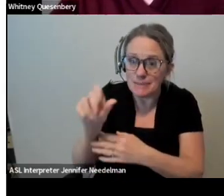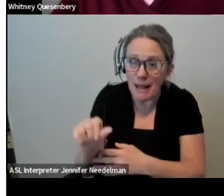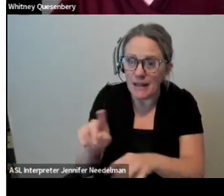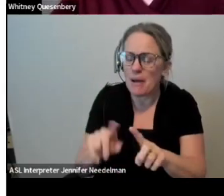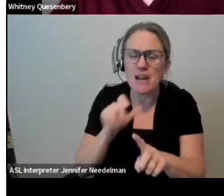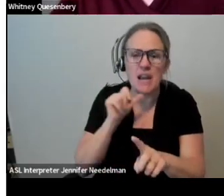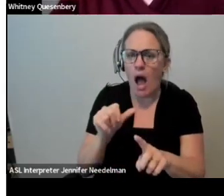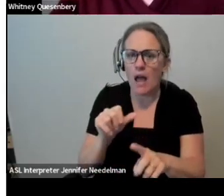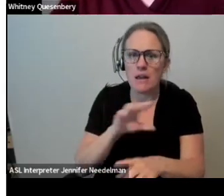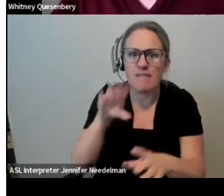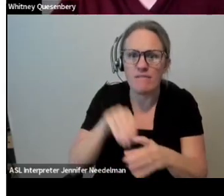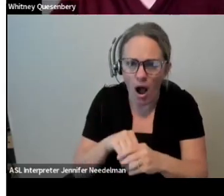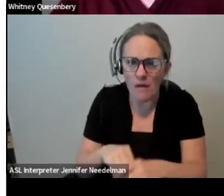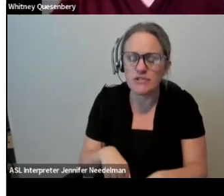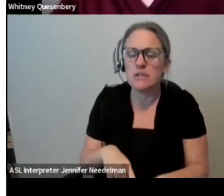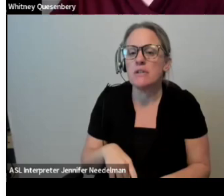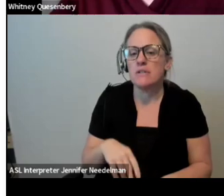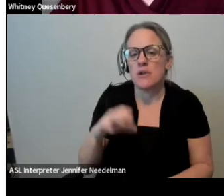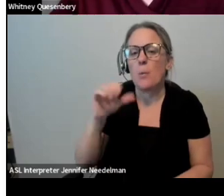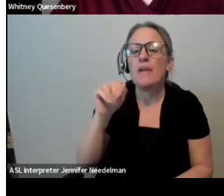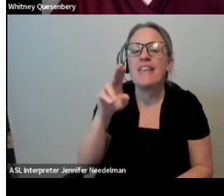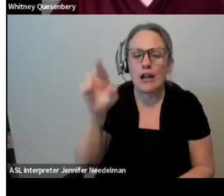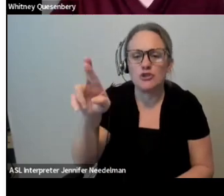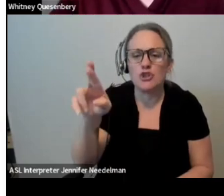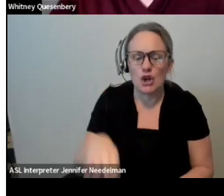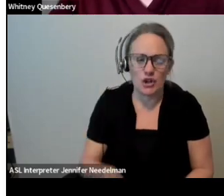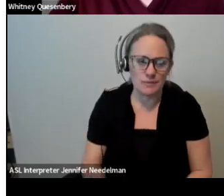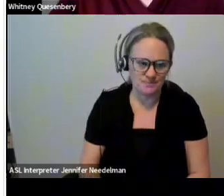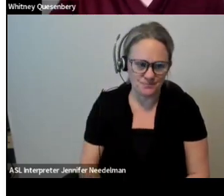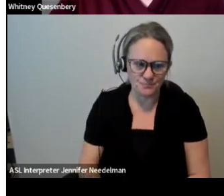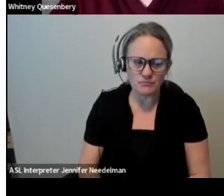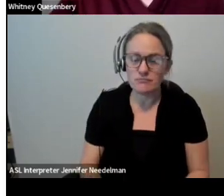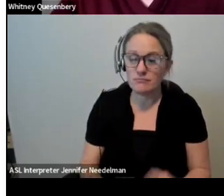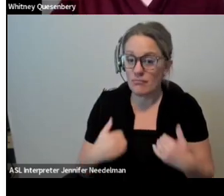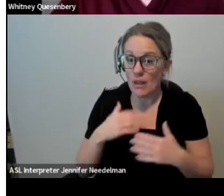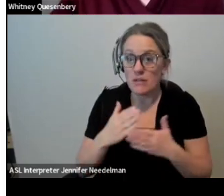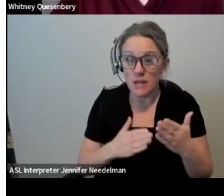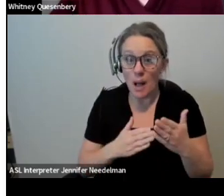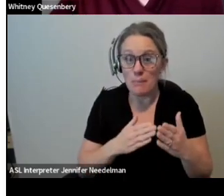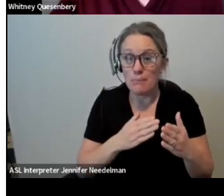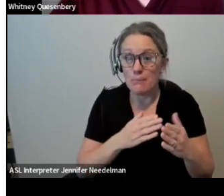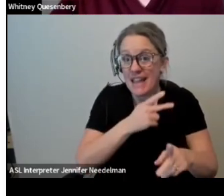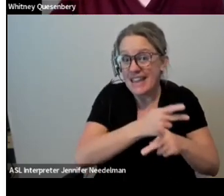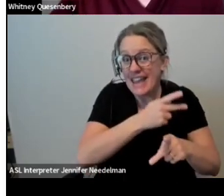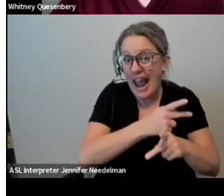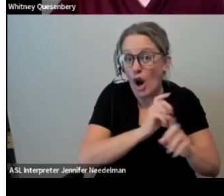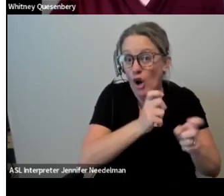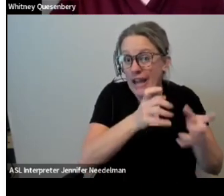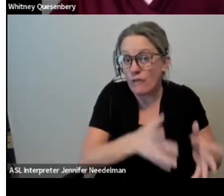and caregivers, people in an immediate grouping who were, whose lives were being touched by cancer.